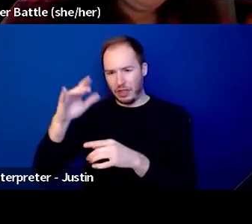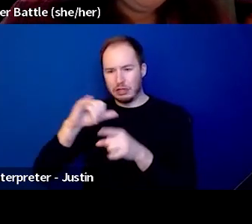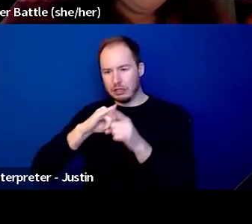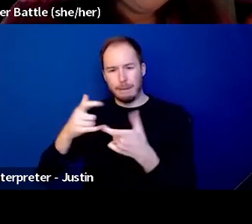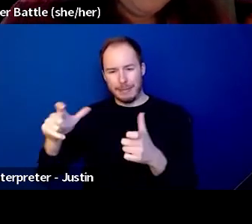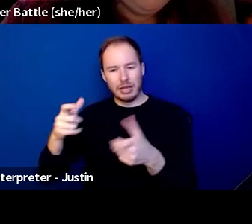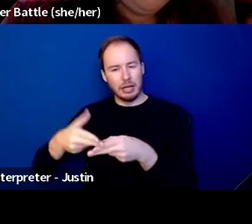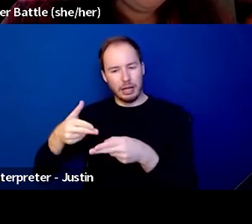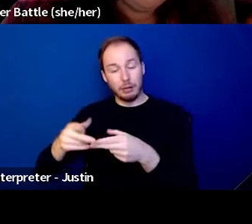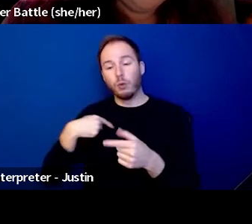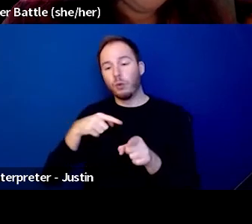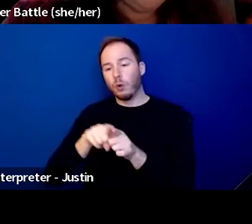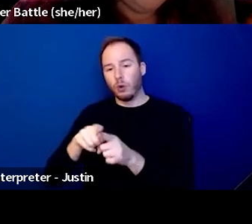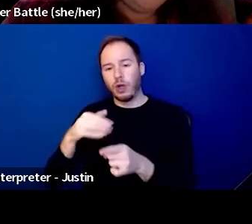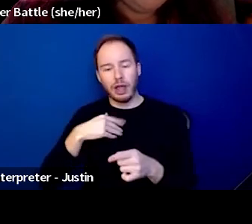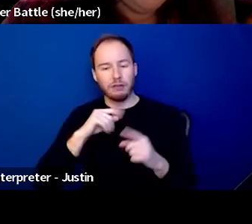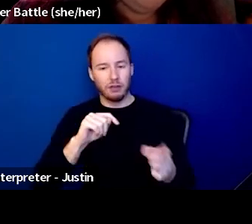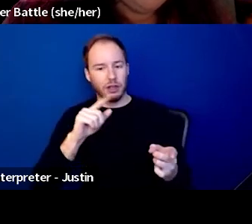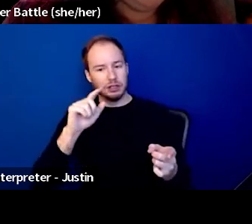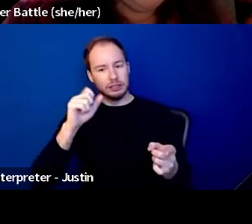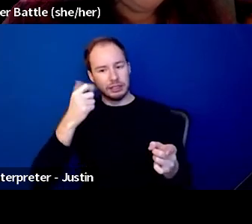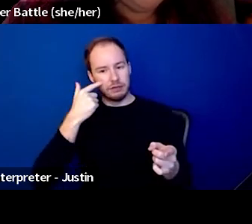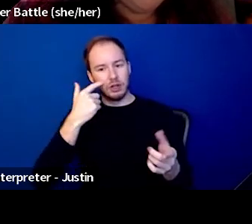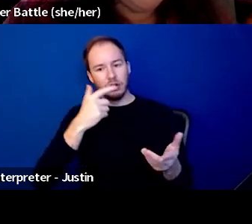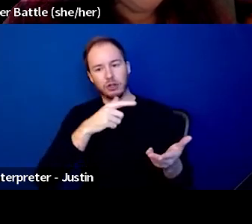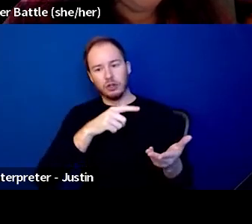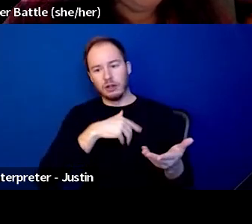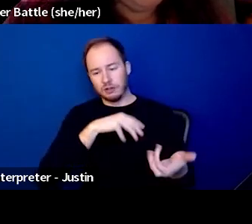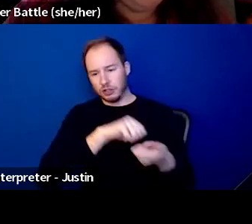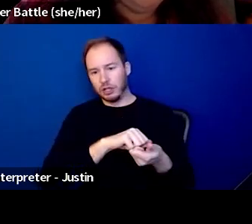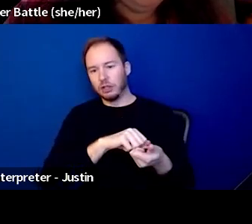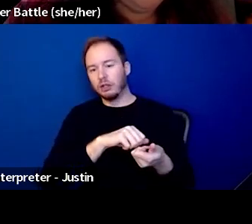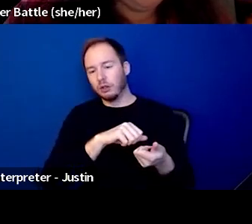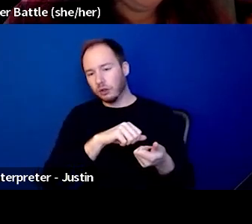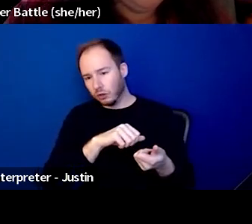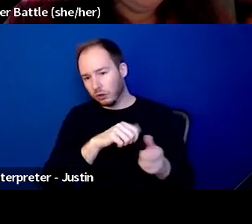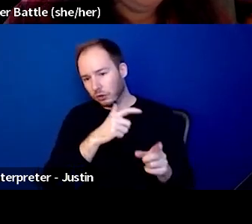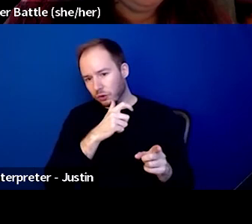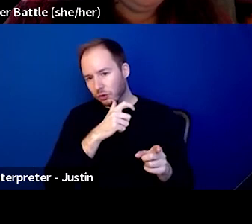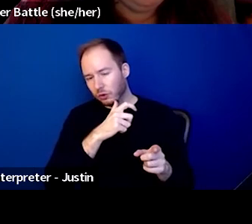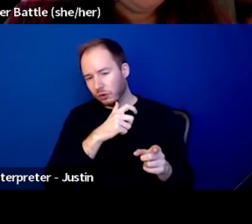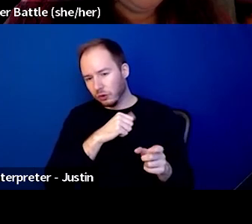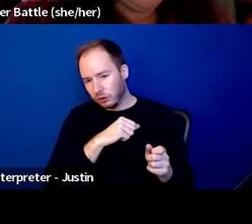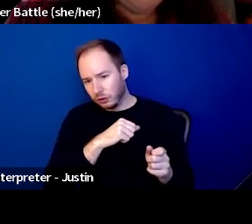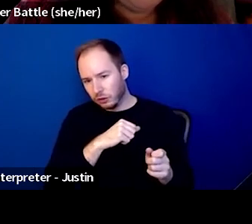And then we also have the governor's challenge, which is there are several states across the country who are working collaboratively.